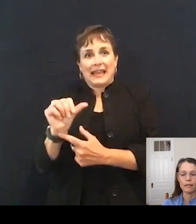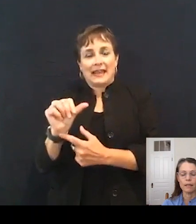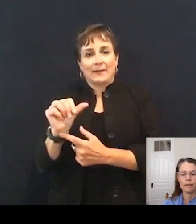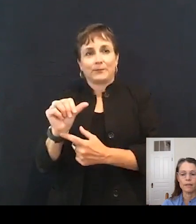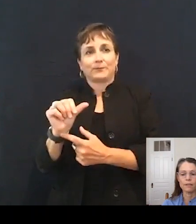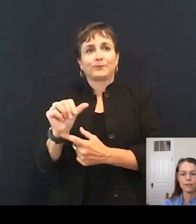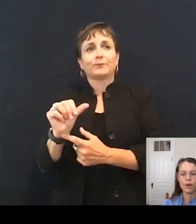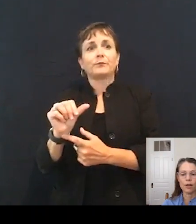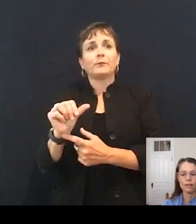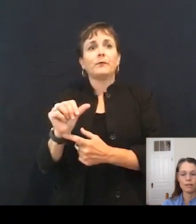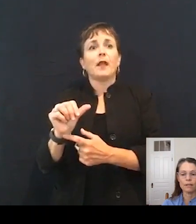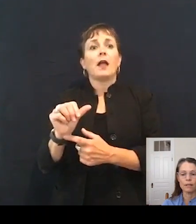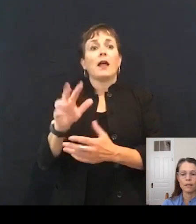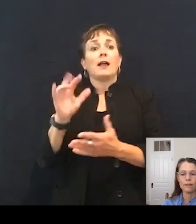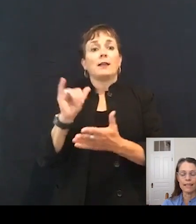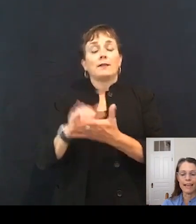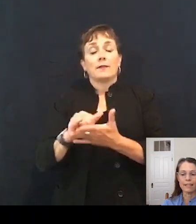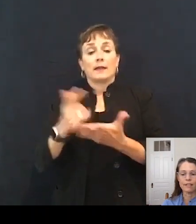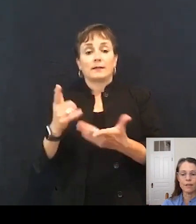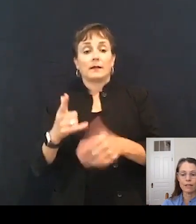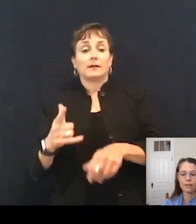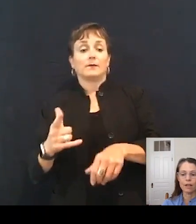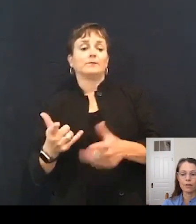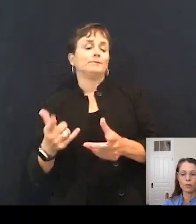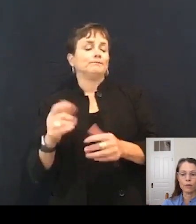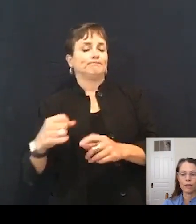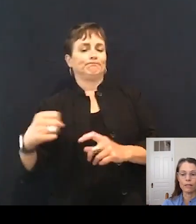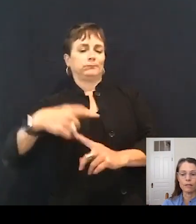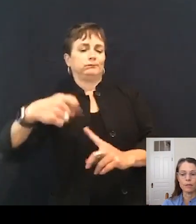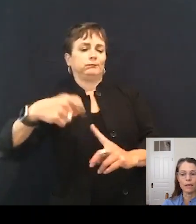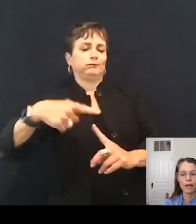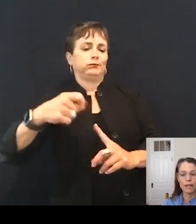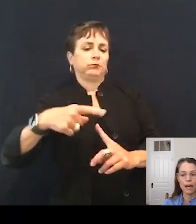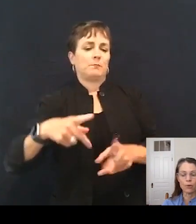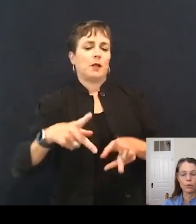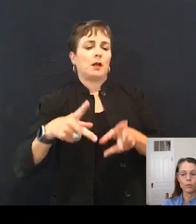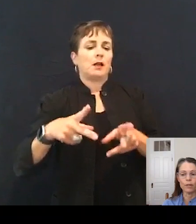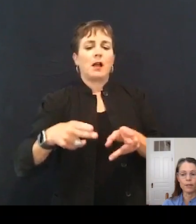This causes the end of exon 3 to be cut out with the entron,